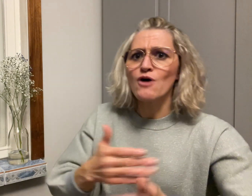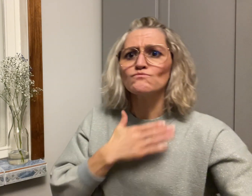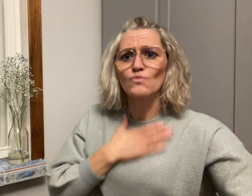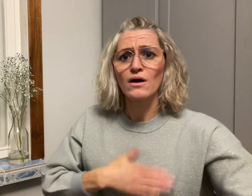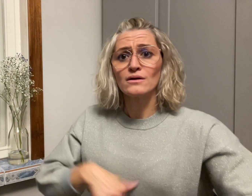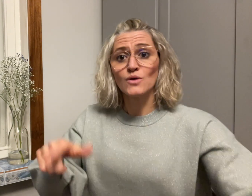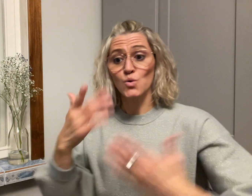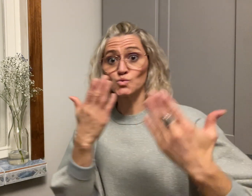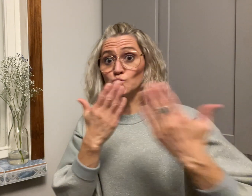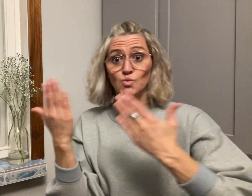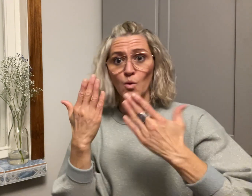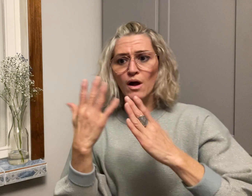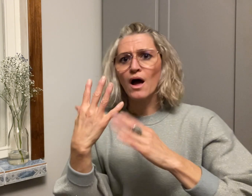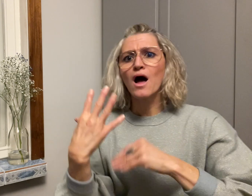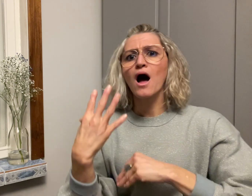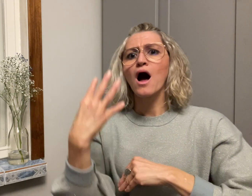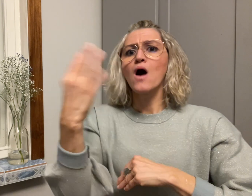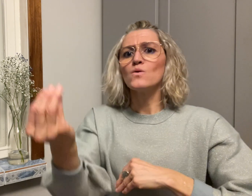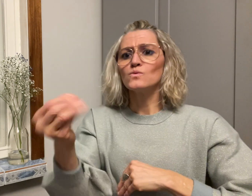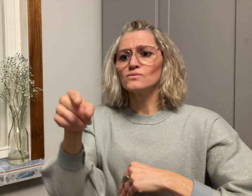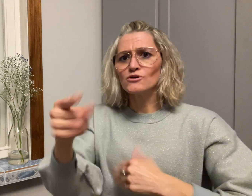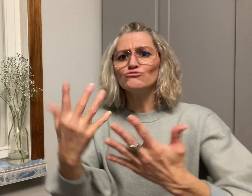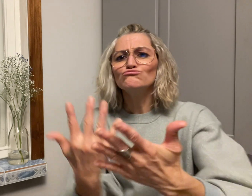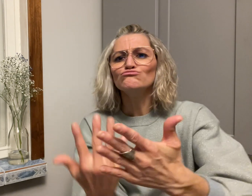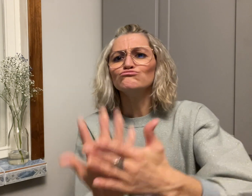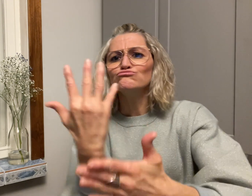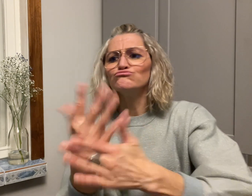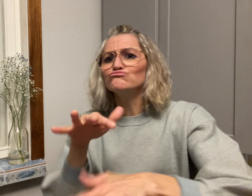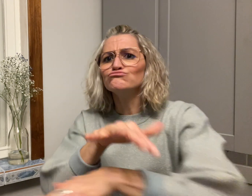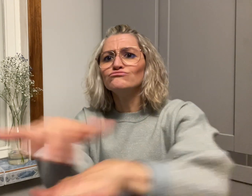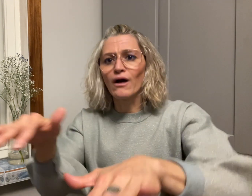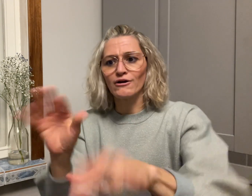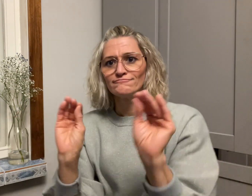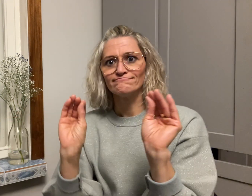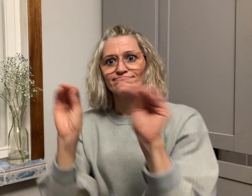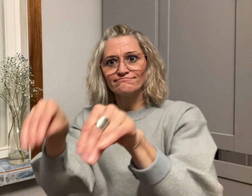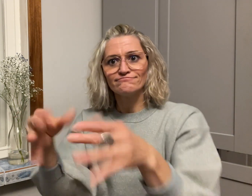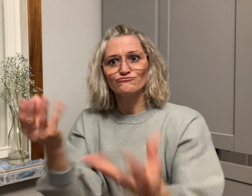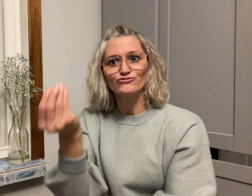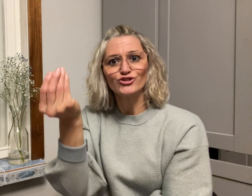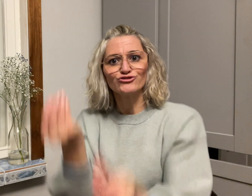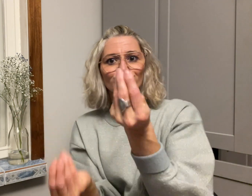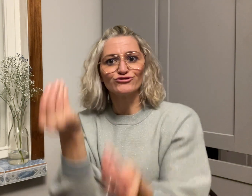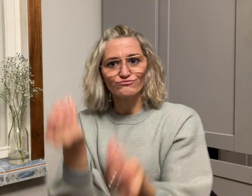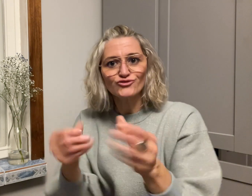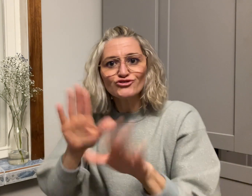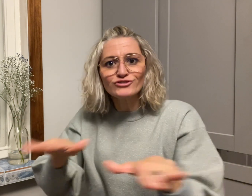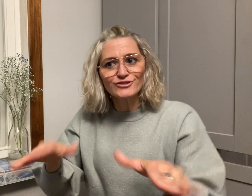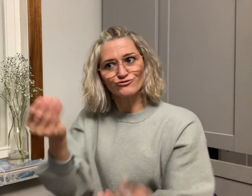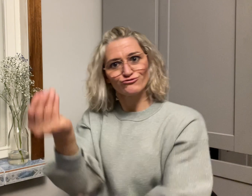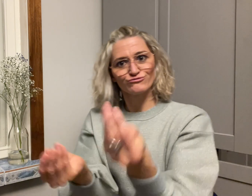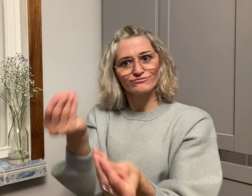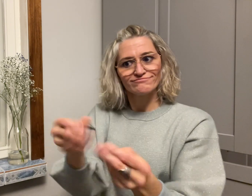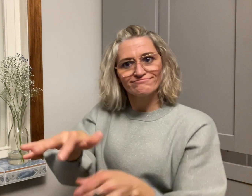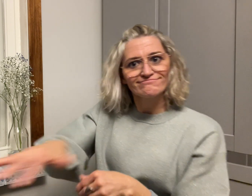of an outdoor playground in the garden. Ramandeep’s school